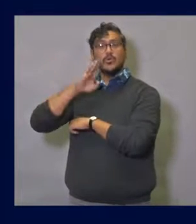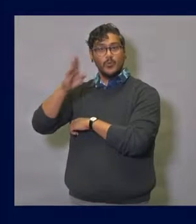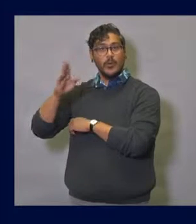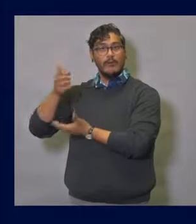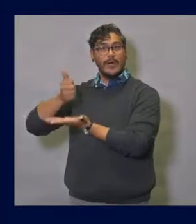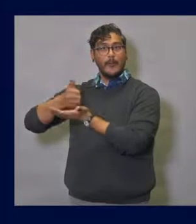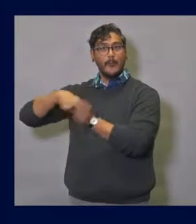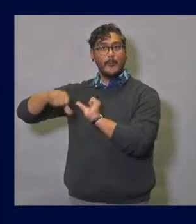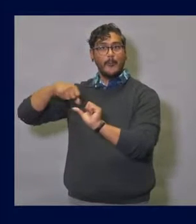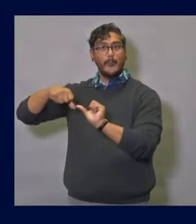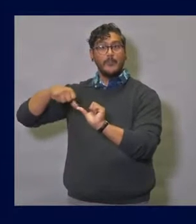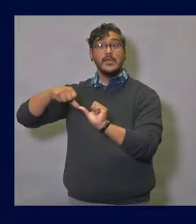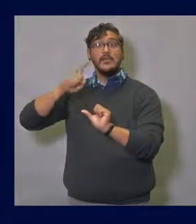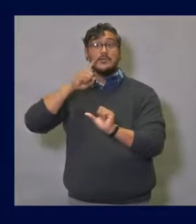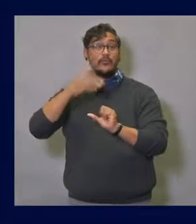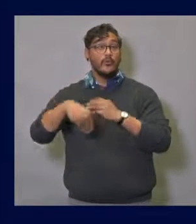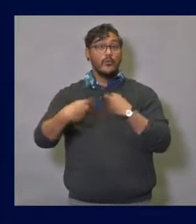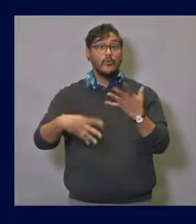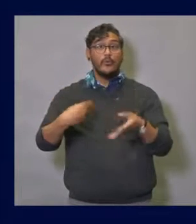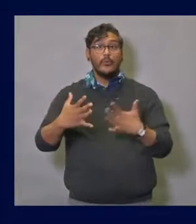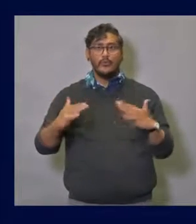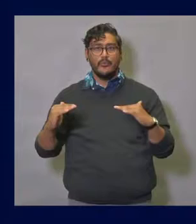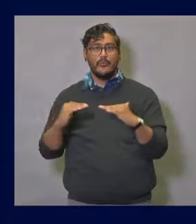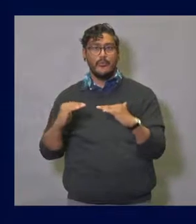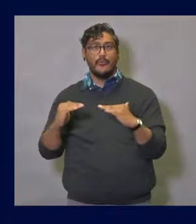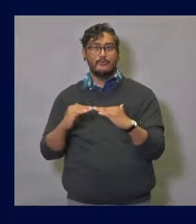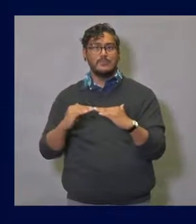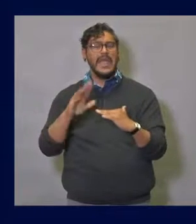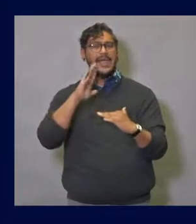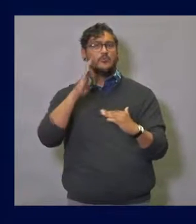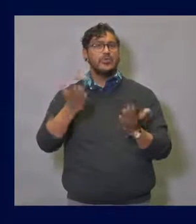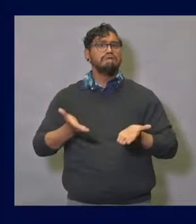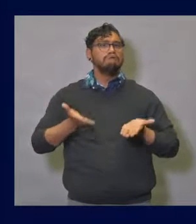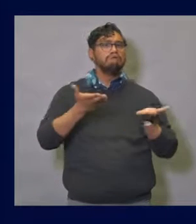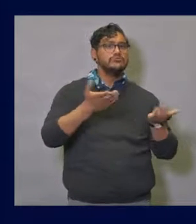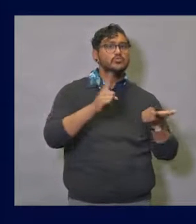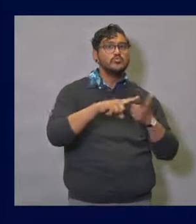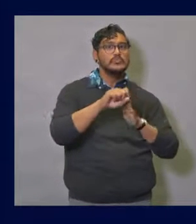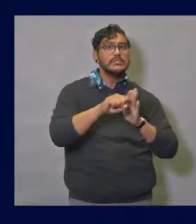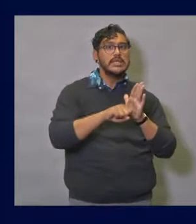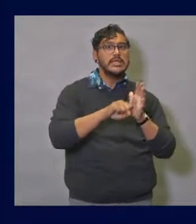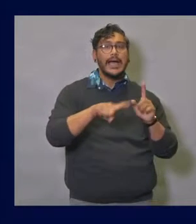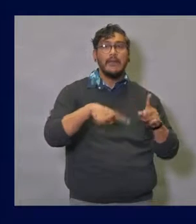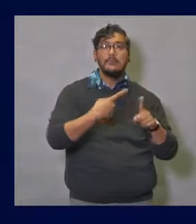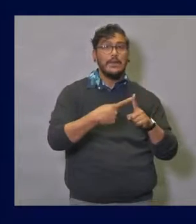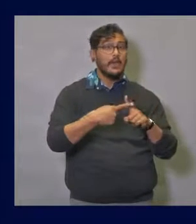JOINTLY SUPPORT VACCINATION GOALS FROM EFFICIENCY TO EQUITY